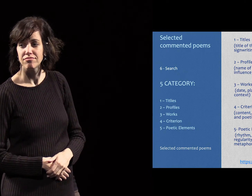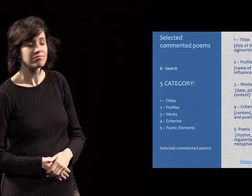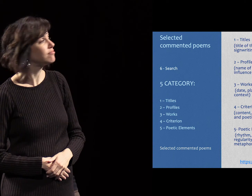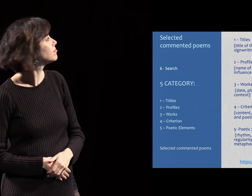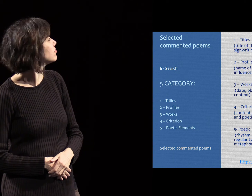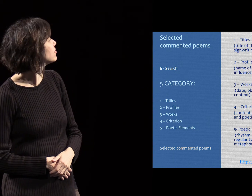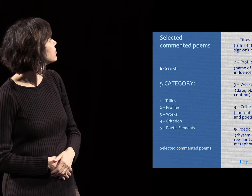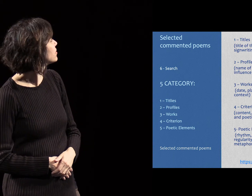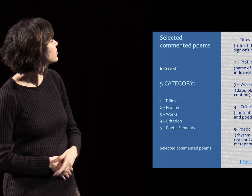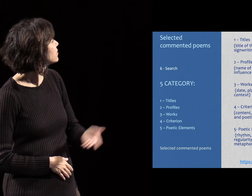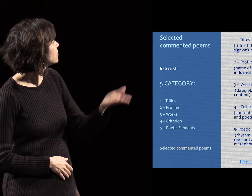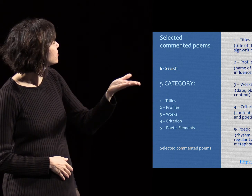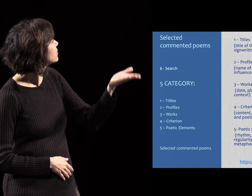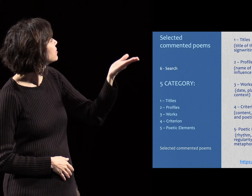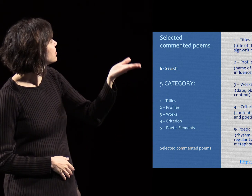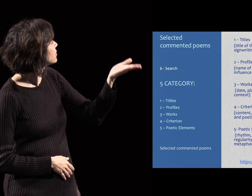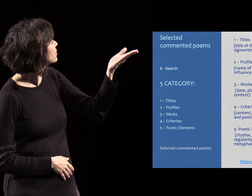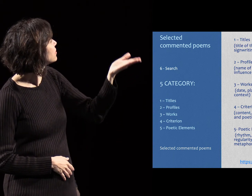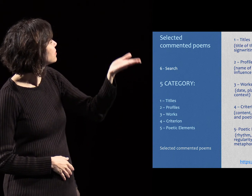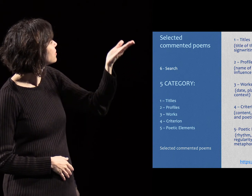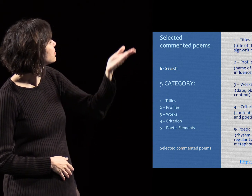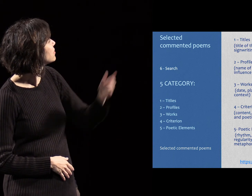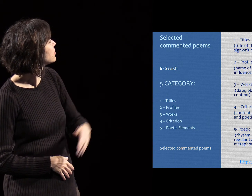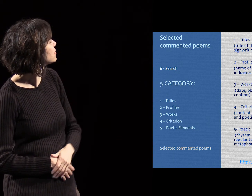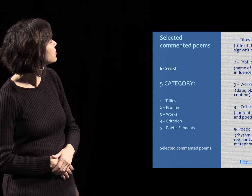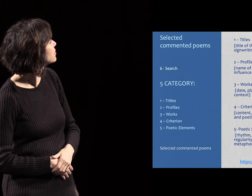Those are all of the comments I made about this piece.